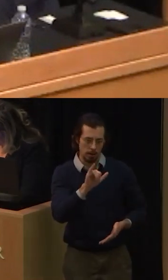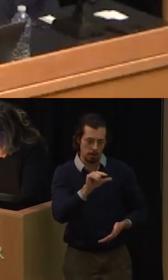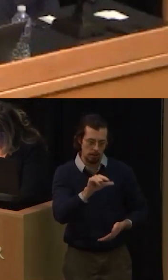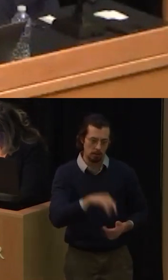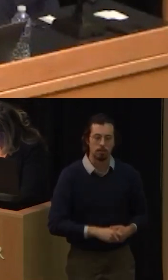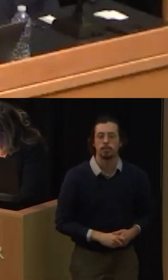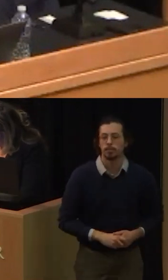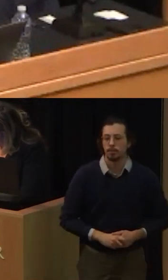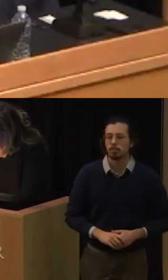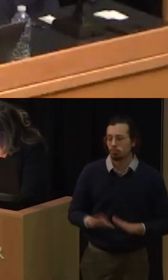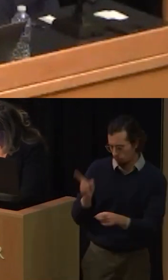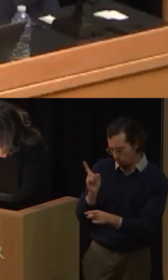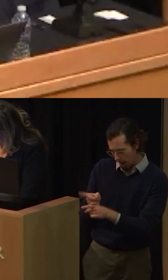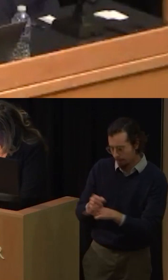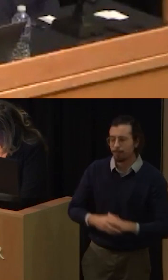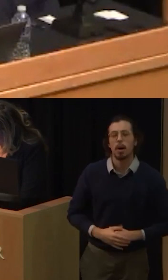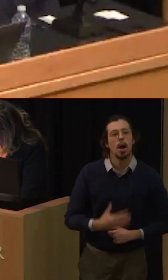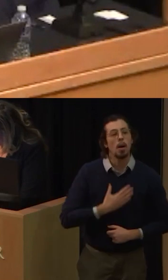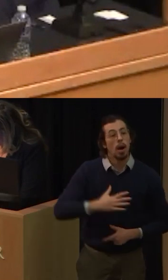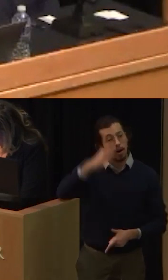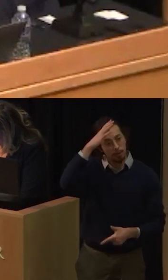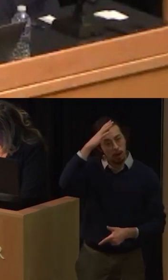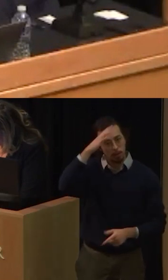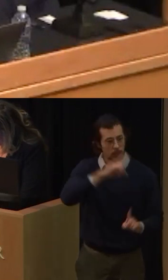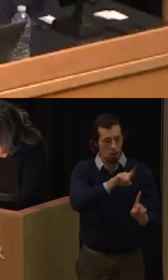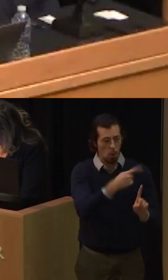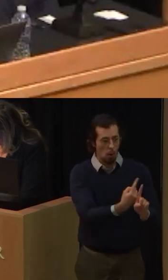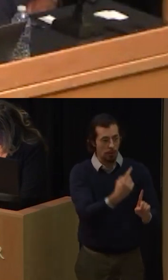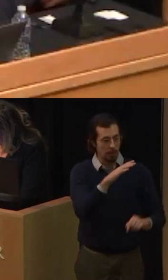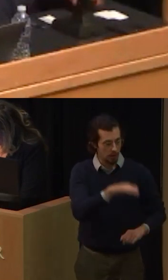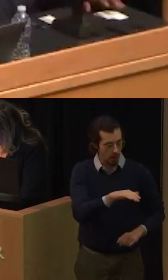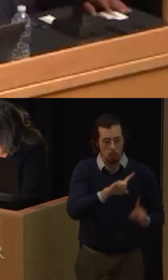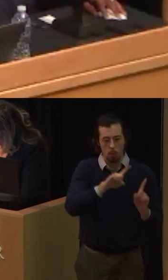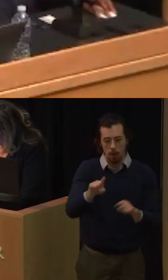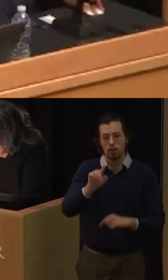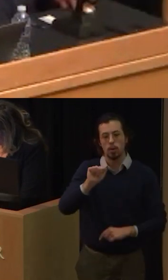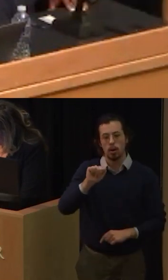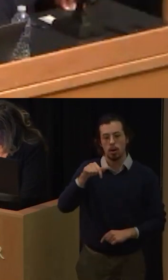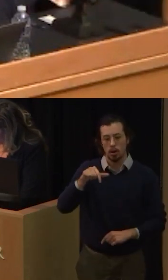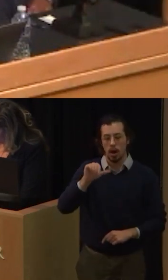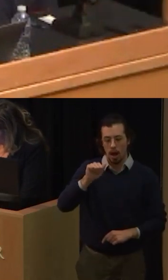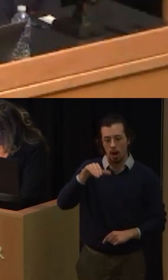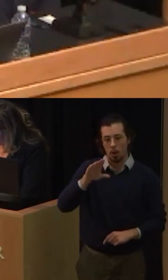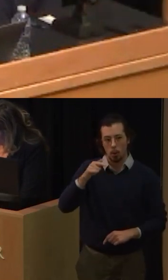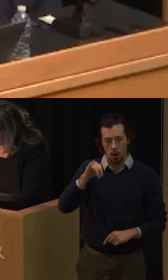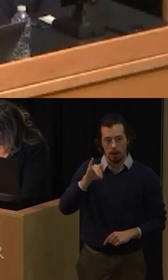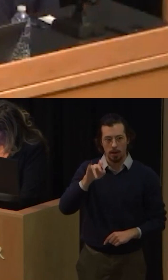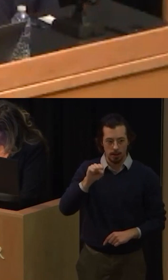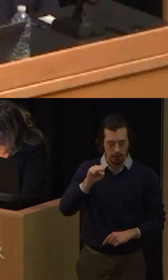and my father, who was an only child and went to Aquinas Institute was pretty fancy stuff back then.